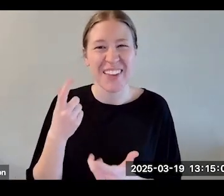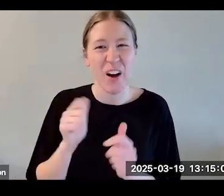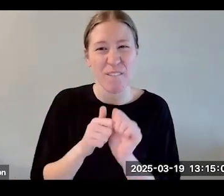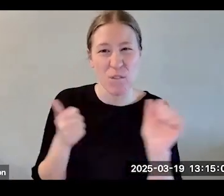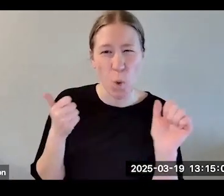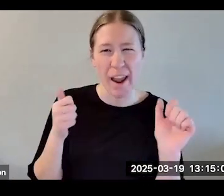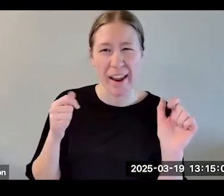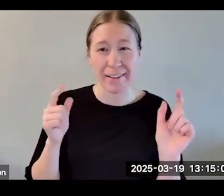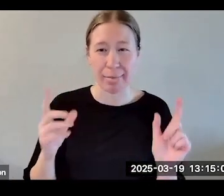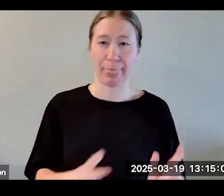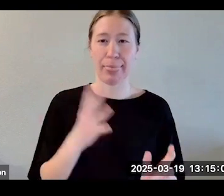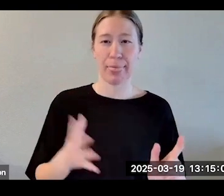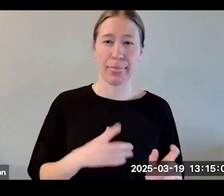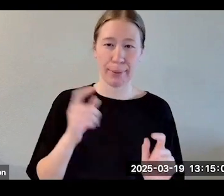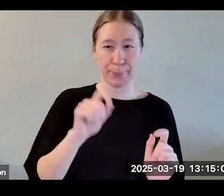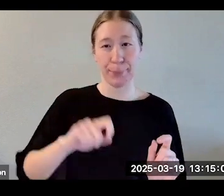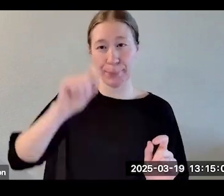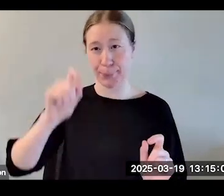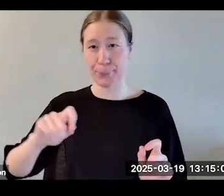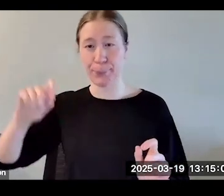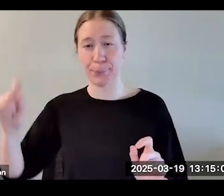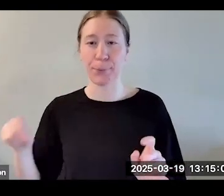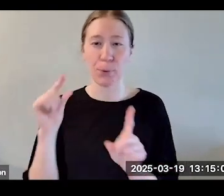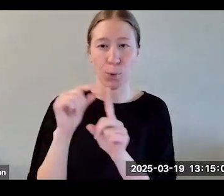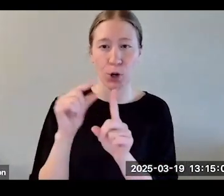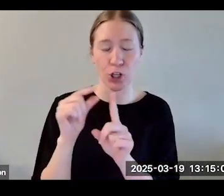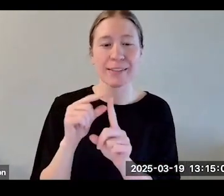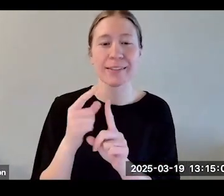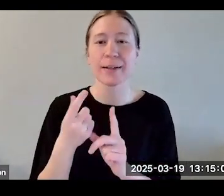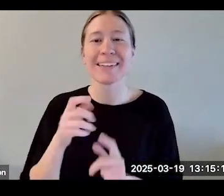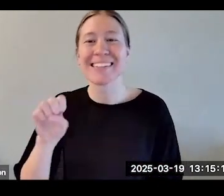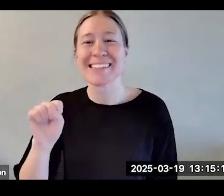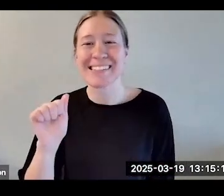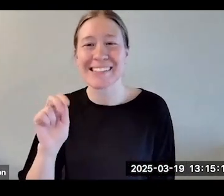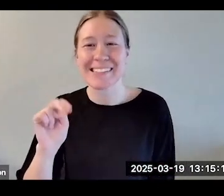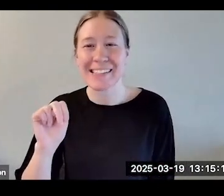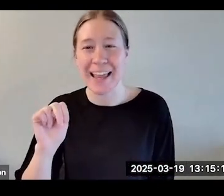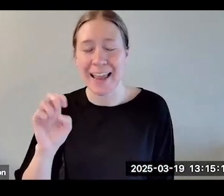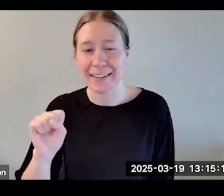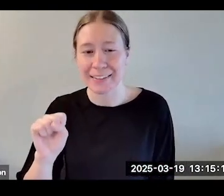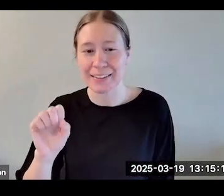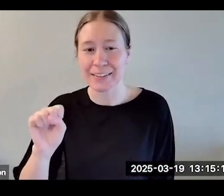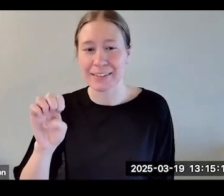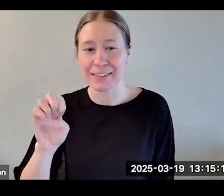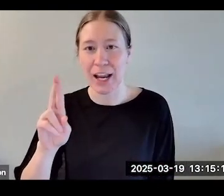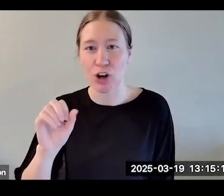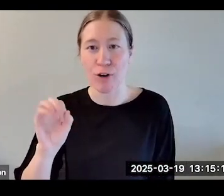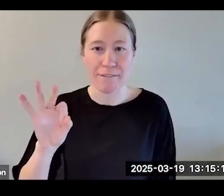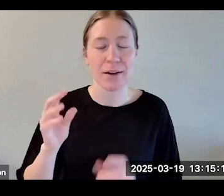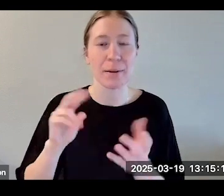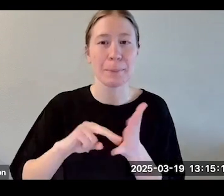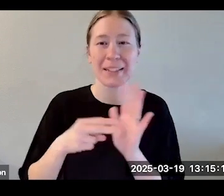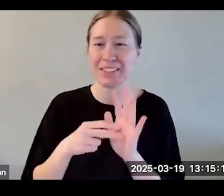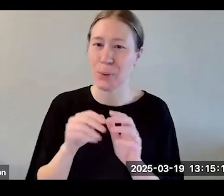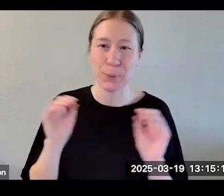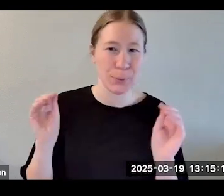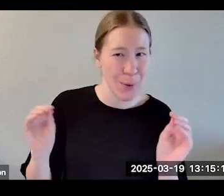of extra text embellishments on some of the different characters, and we really recommend using those sans serif fonts